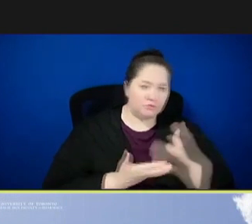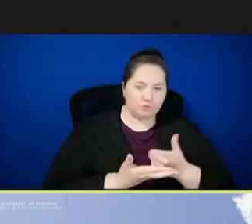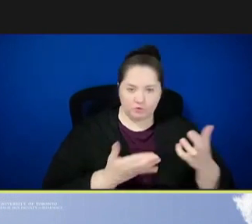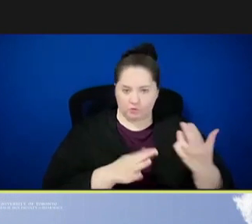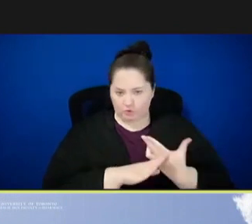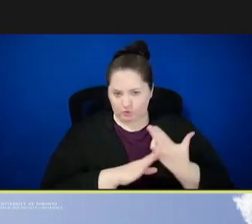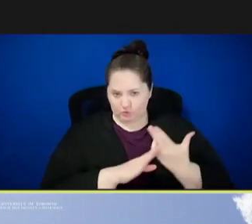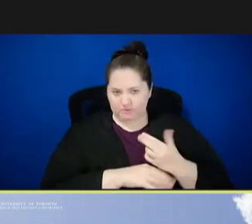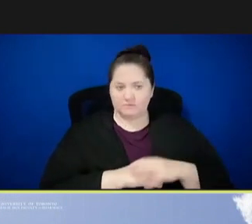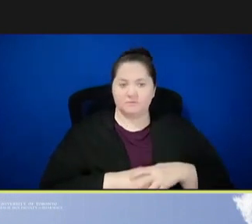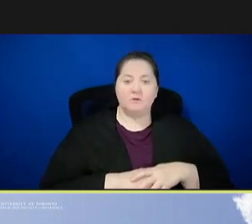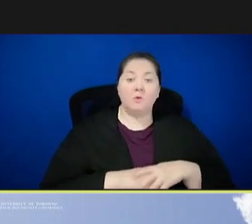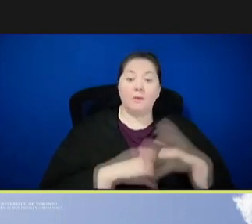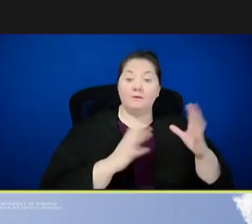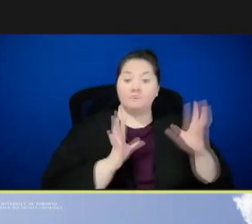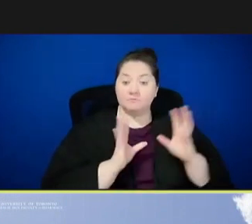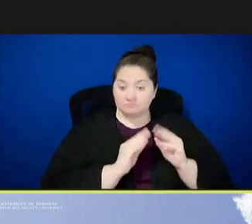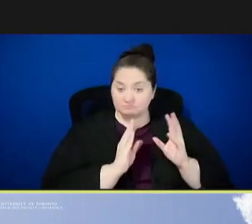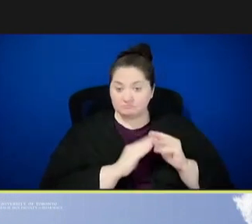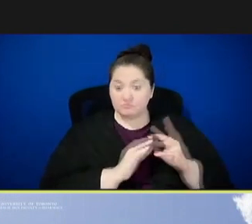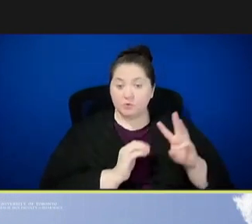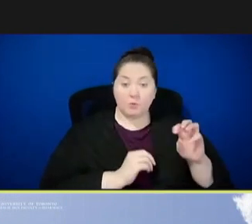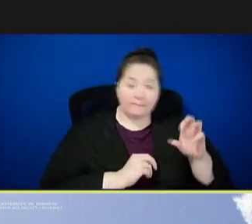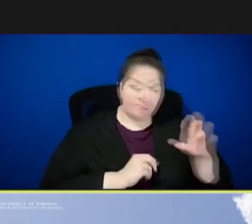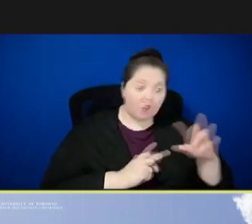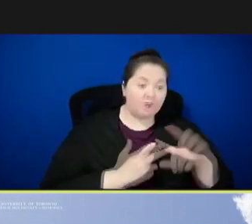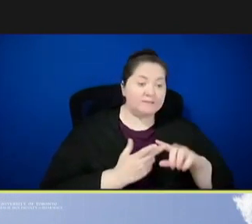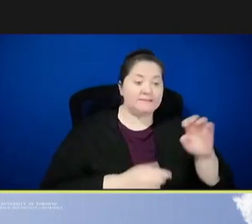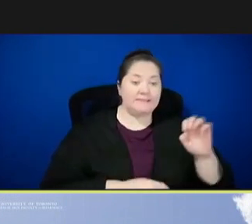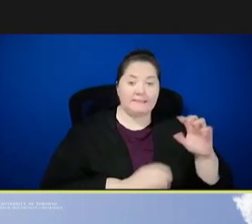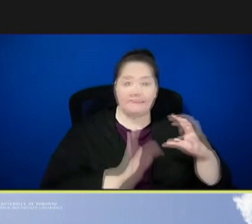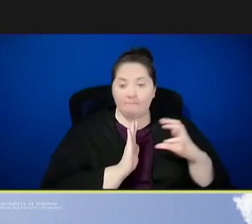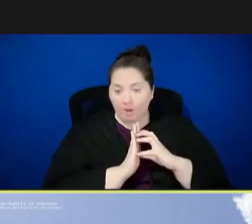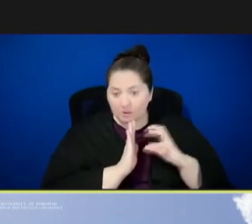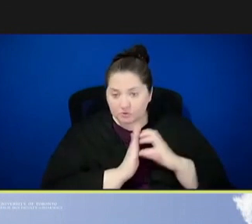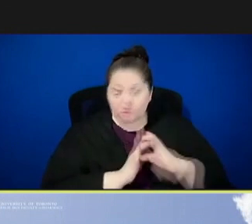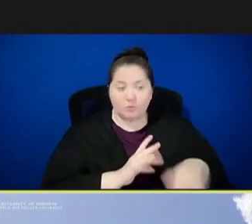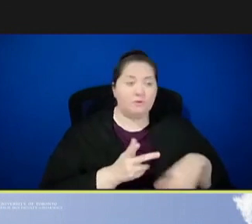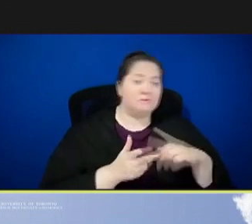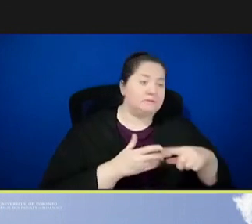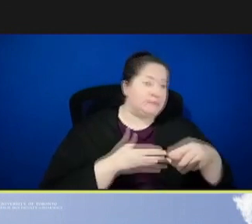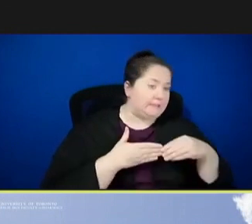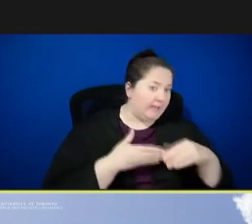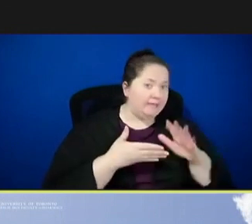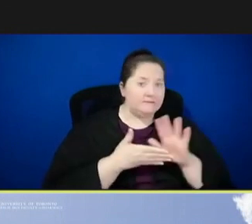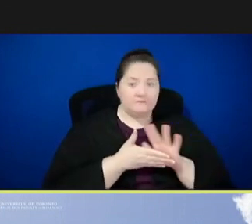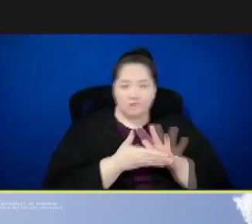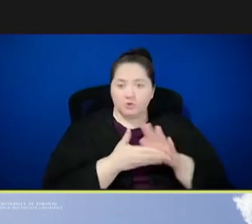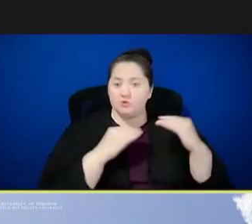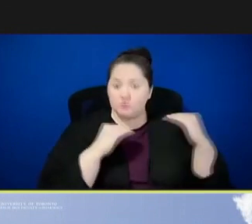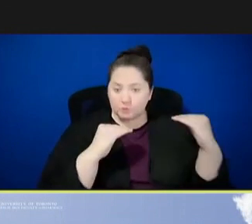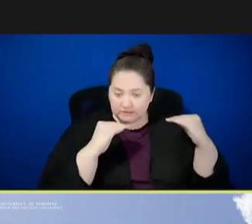have webinars, we have e-modules, we have guides, videos that we teach providers with, and as well